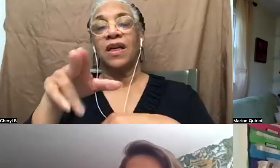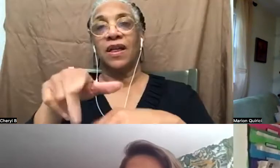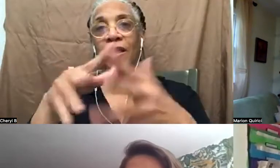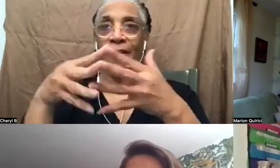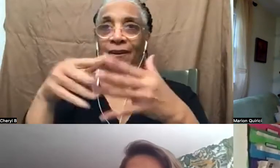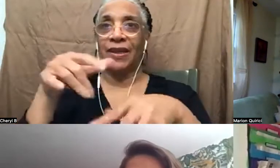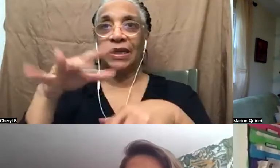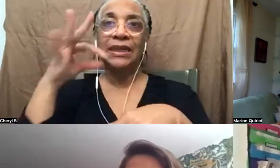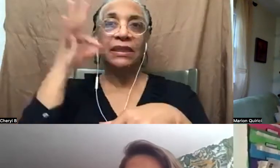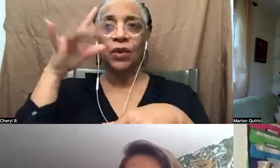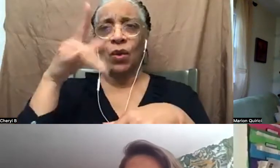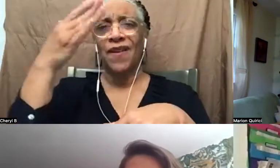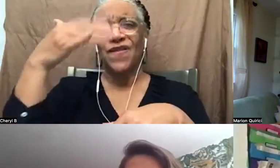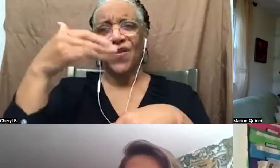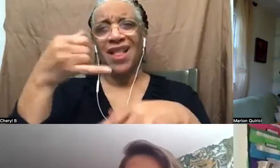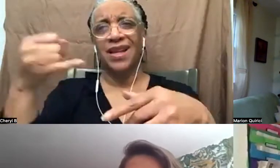Crisis, With our honored guest Jen